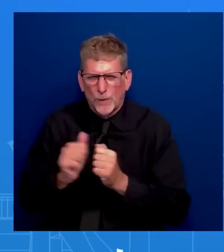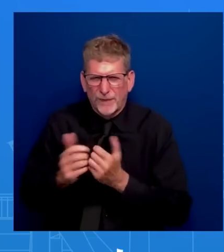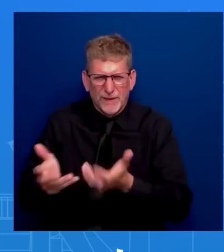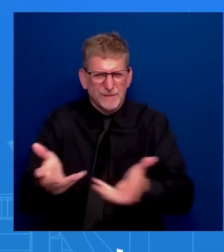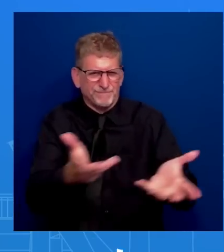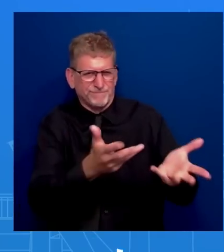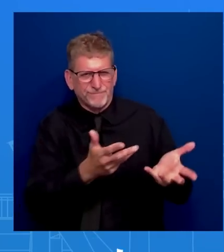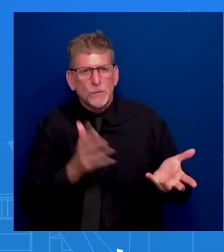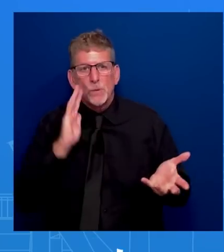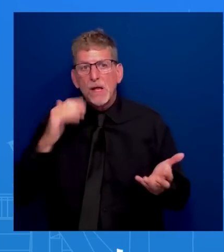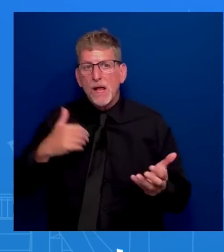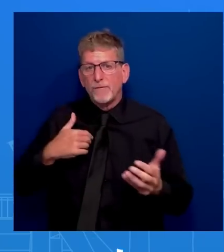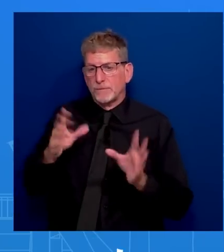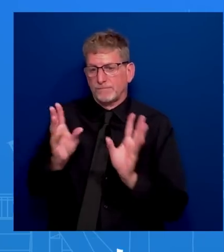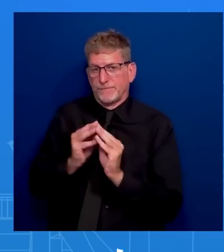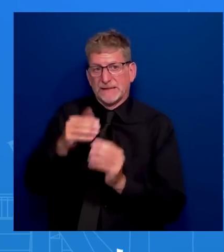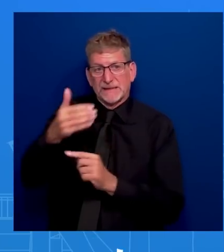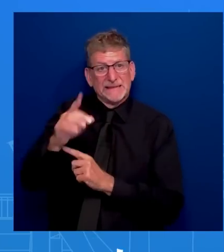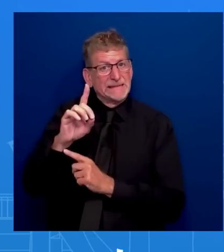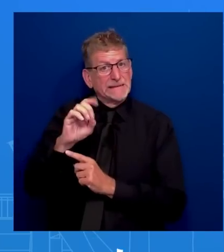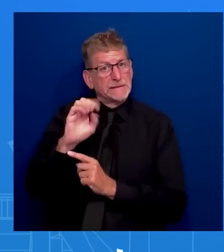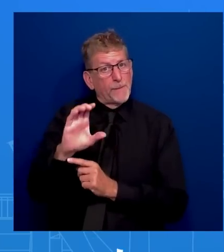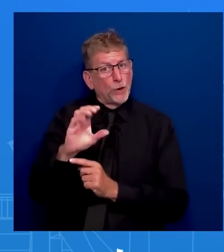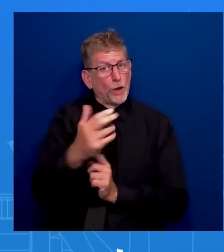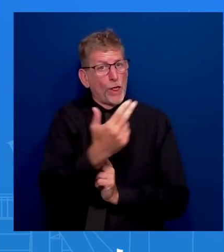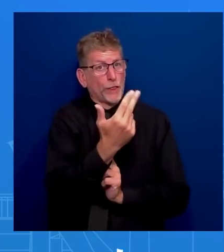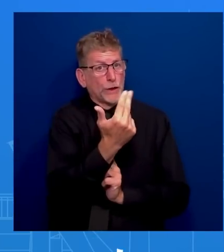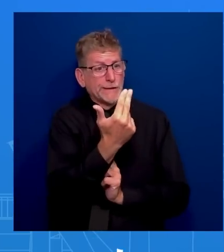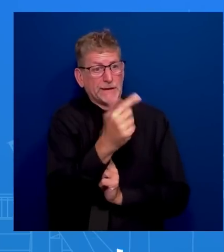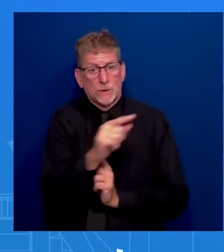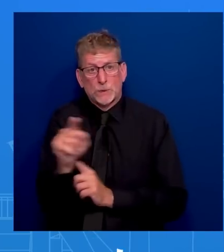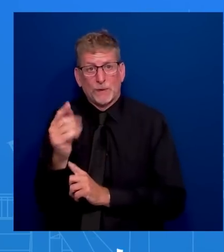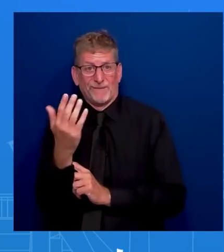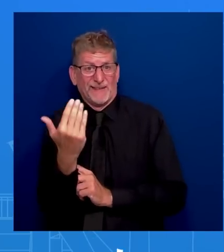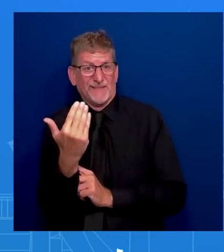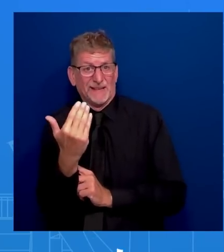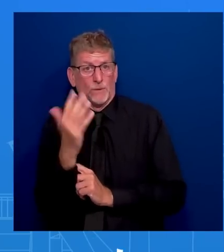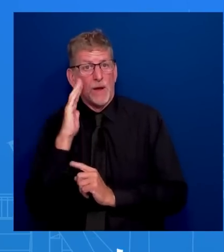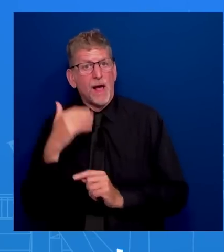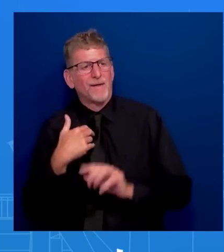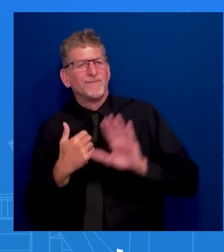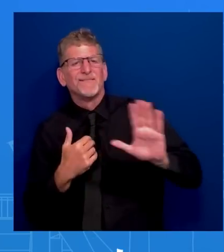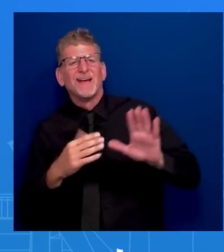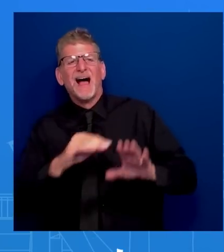And so that's something that I want to make sure that is said as we're going to -- as we're headed to --